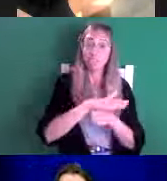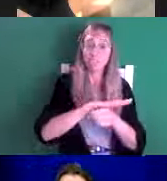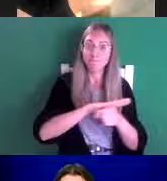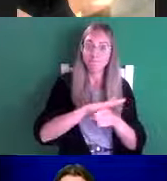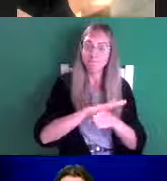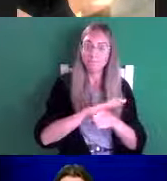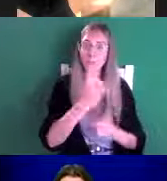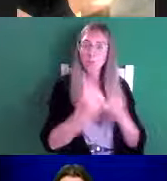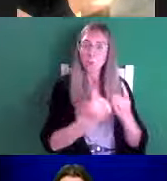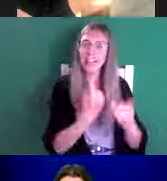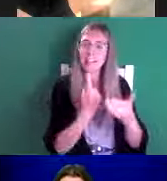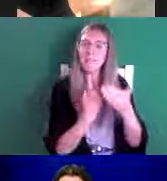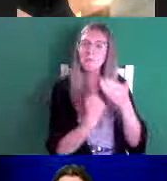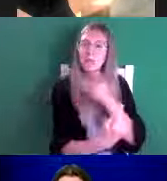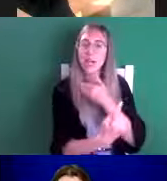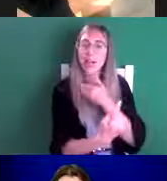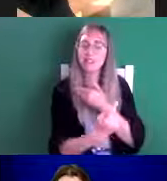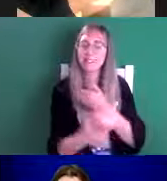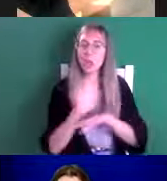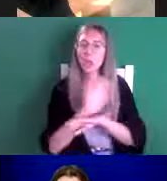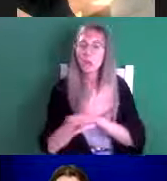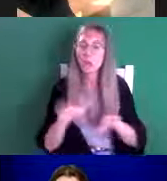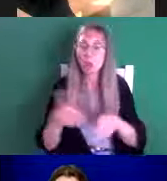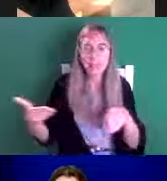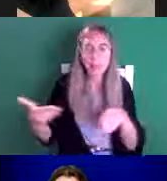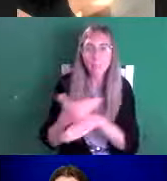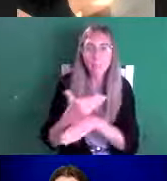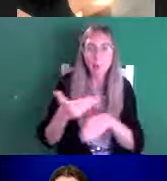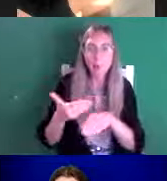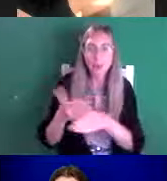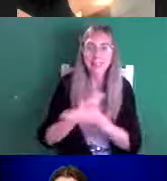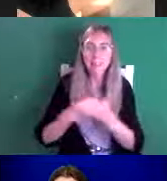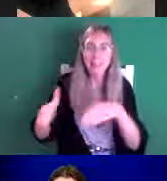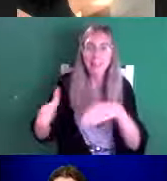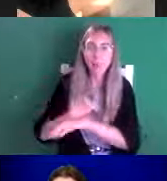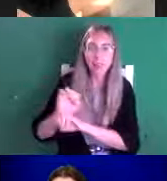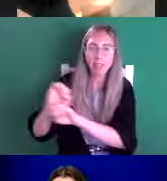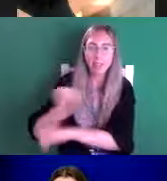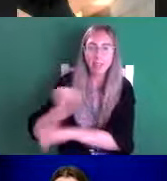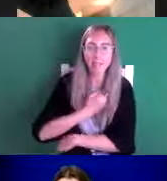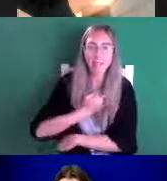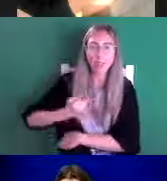employed by the gallery so you don't come under their insurance what public liability insurance